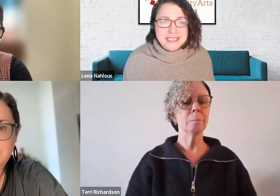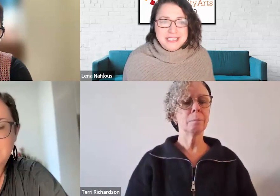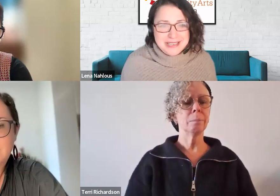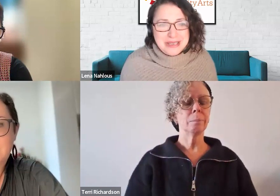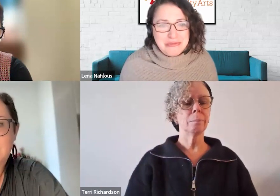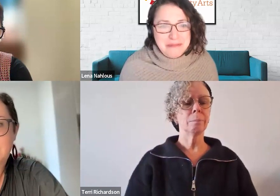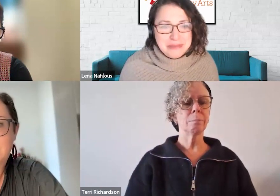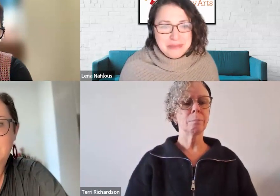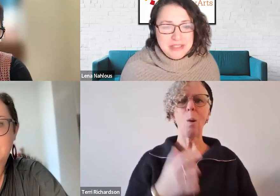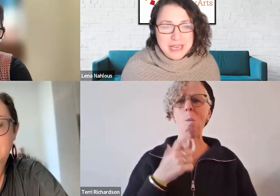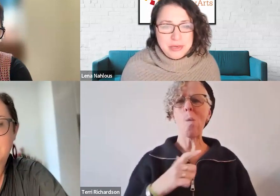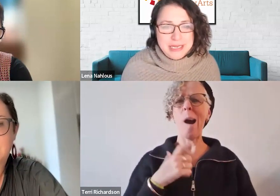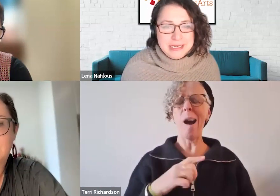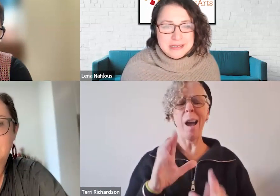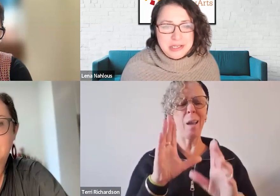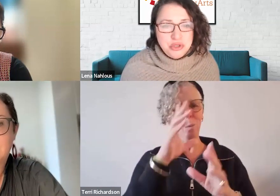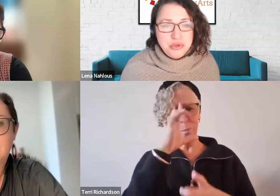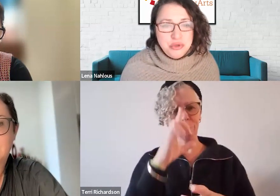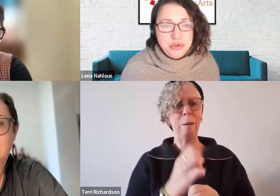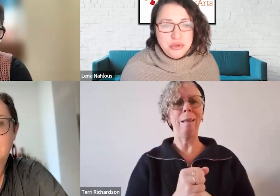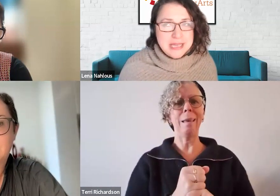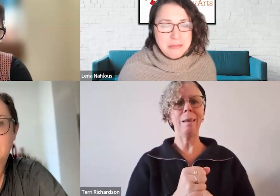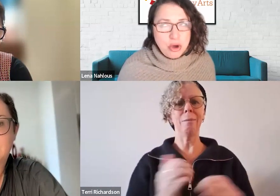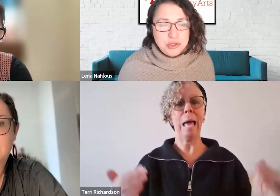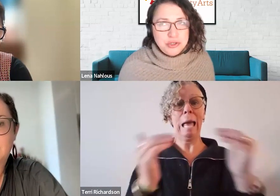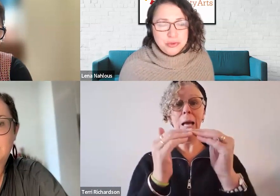that we believe that equity should never be some optional add-on.